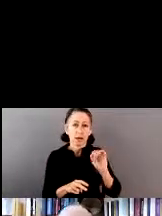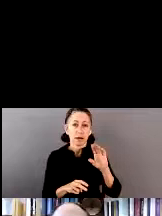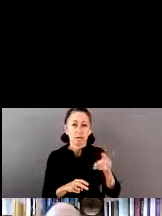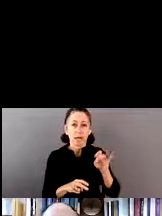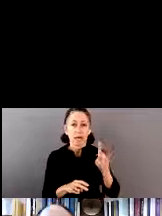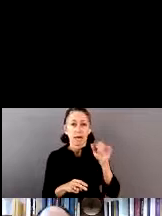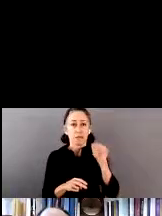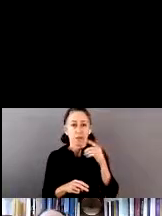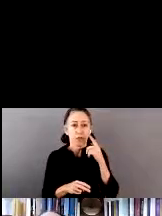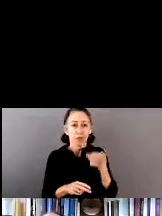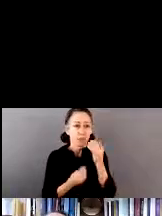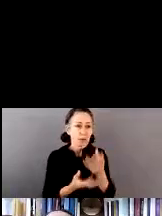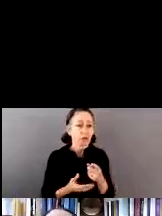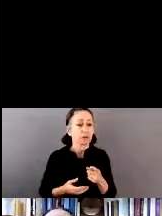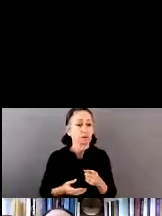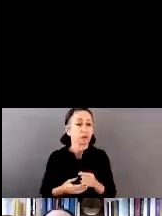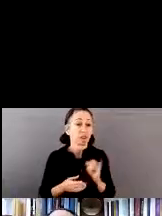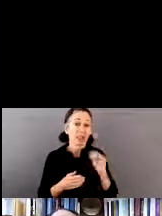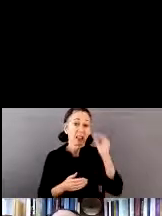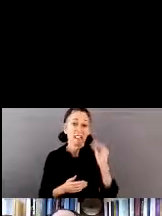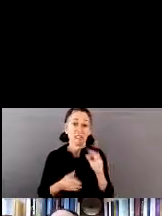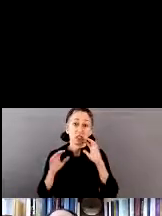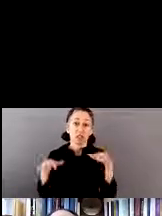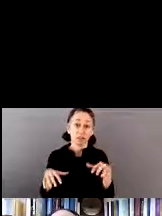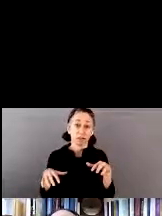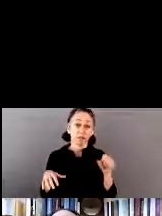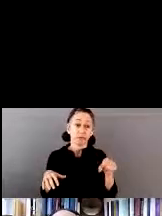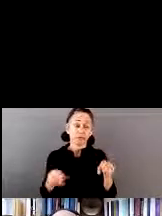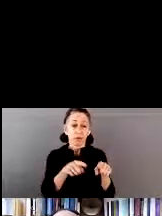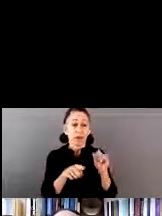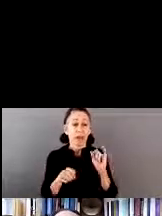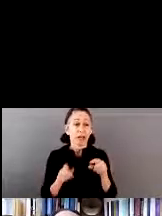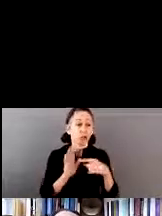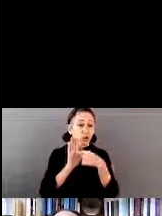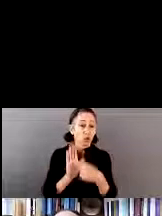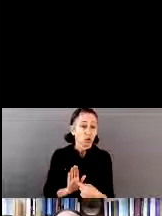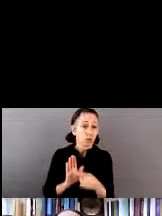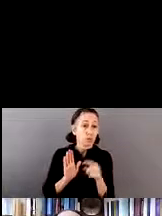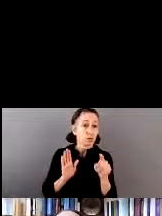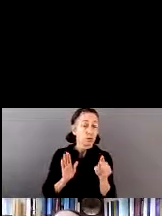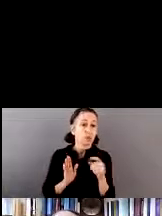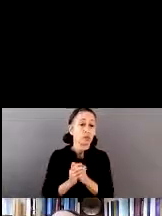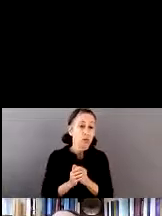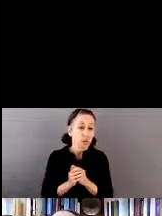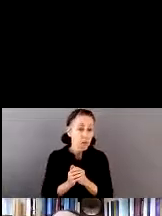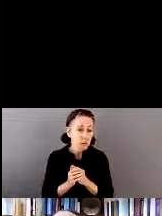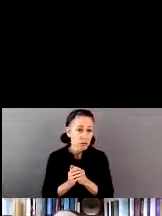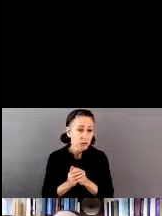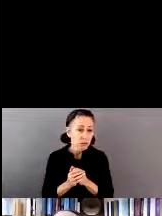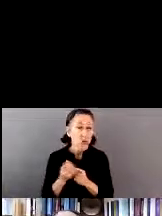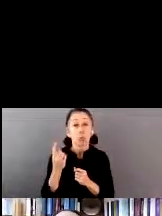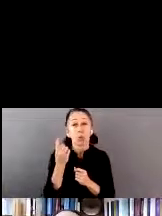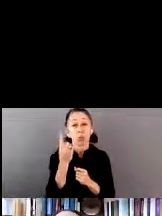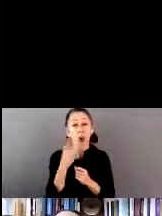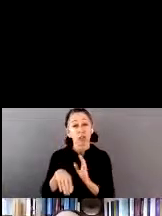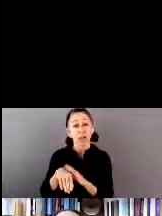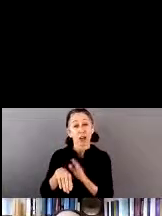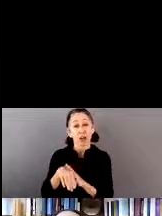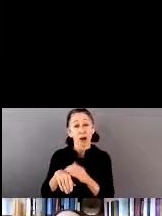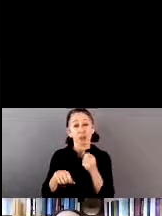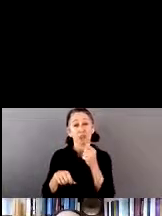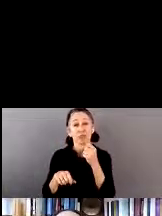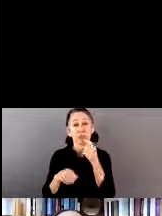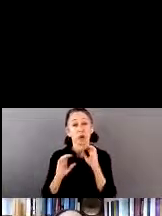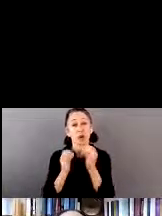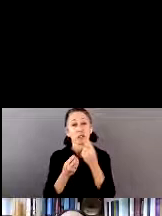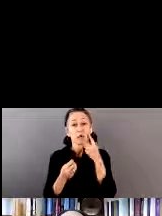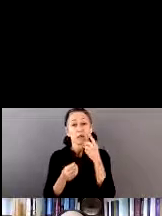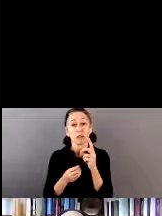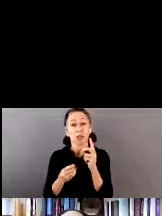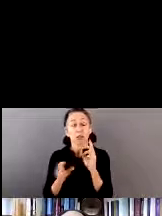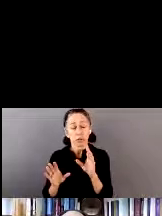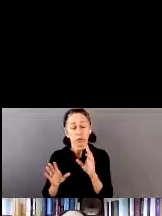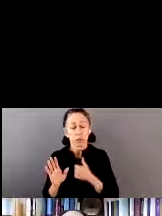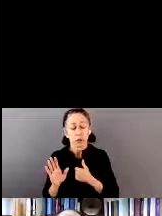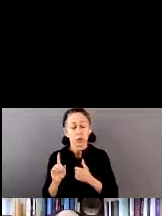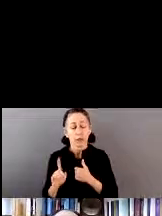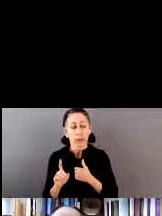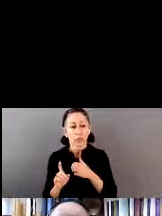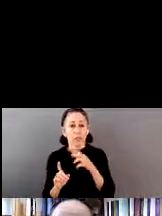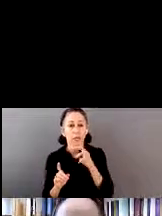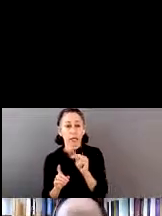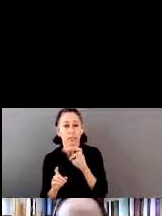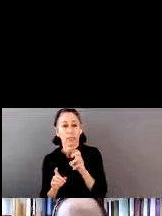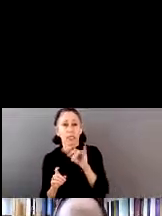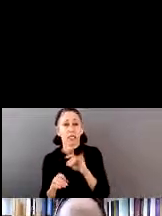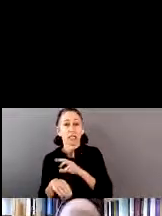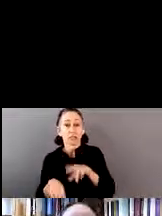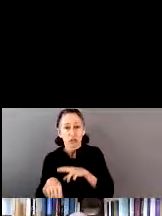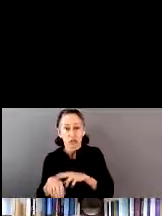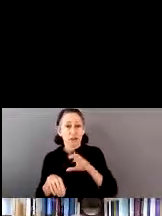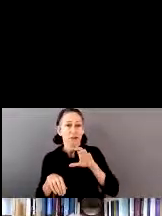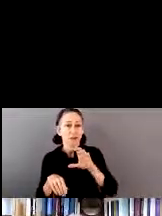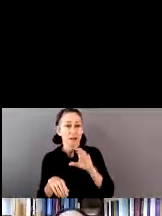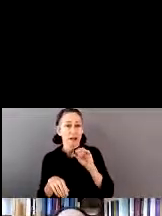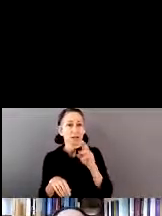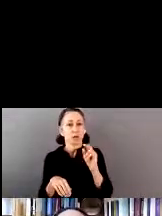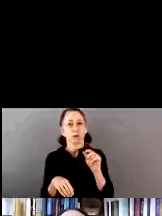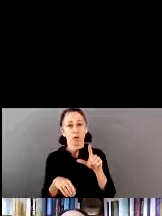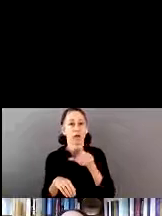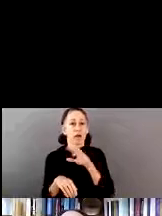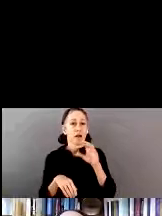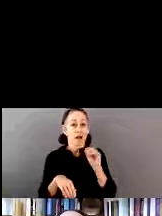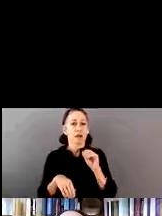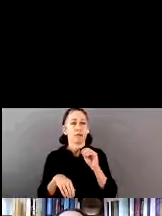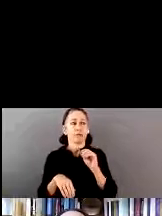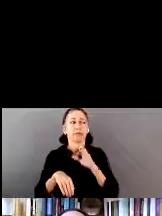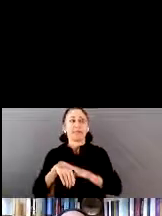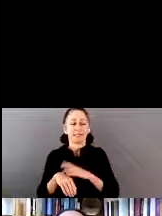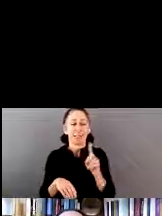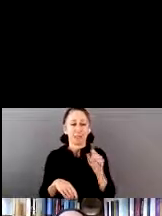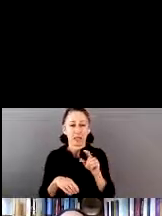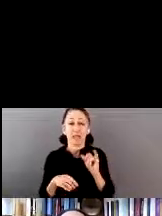to which the environment appears to be influencing the ability to go outside alone and run errands. We also, many of the gaps that we compared between, one thing to note is if you go back to 2008, the first year we have the data, many of these gaps have statistically changed.